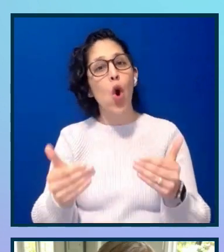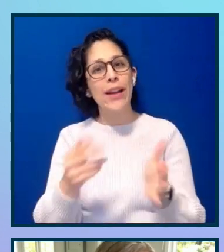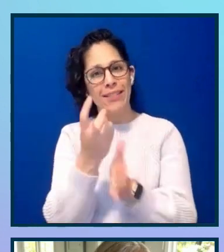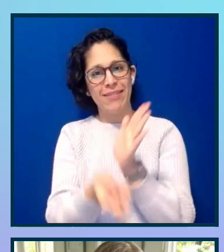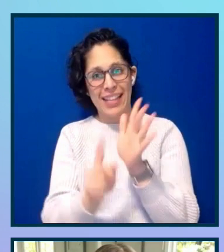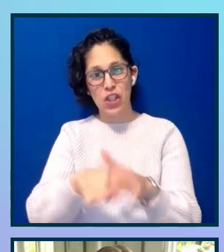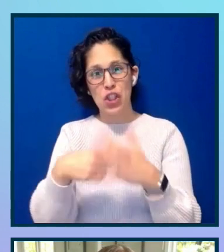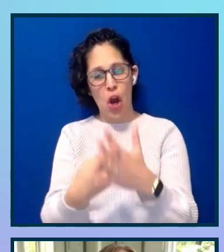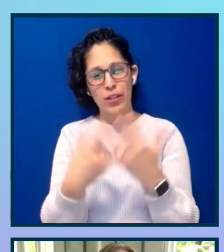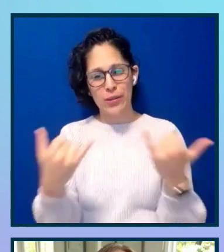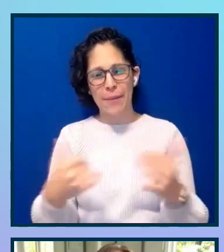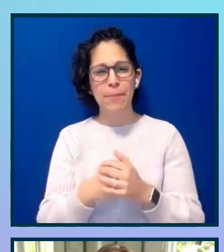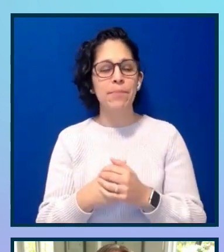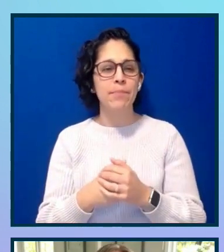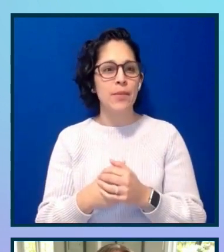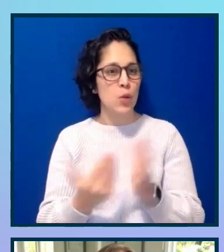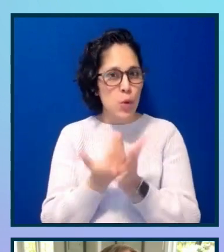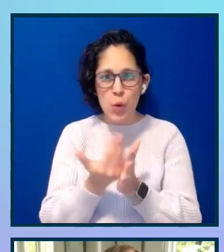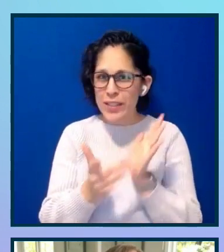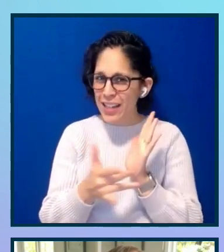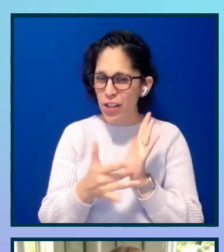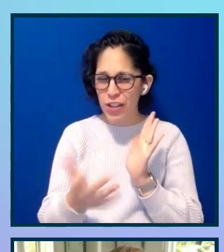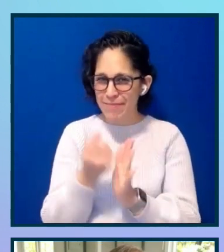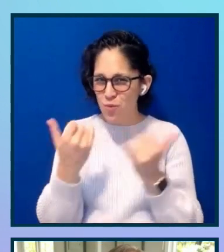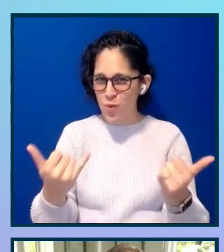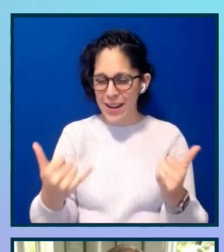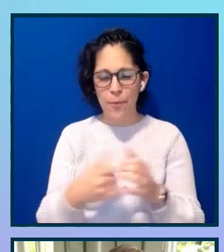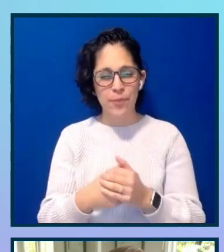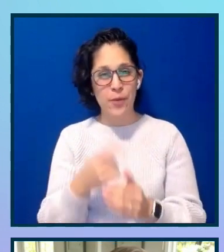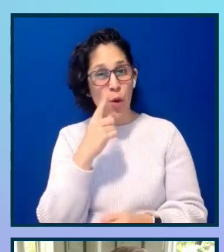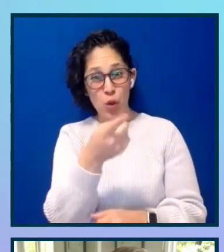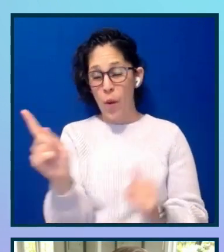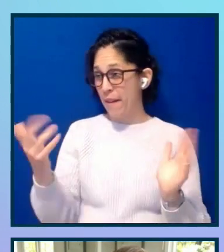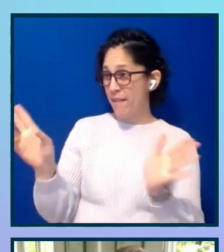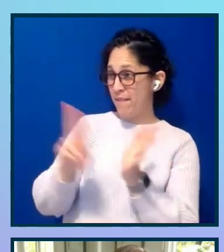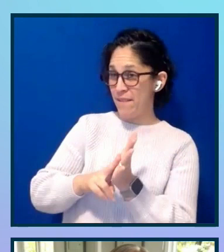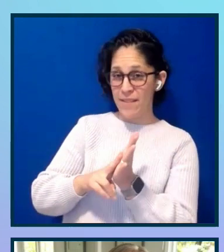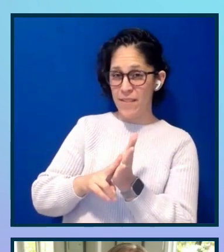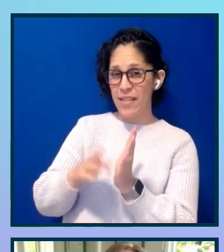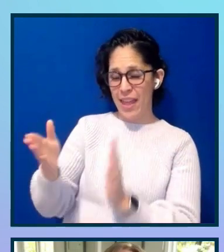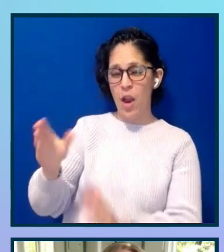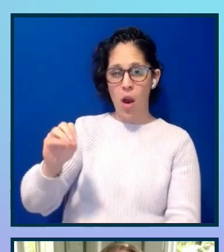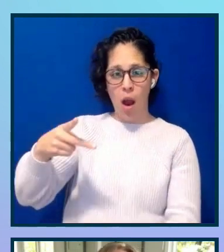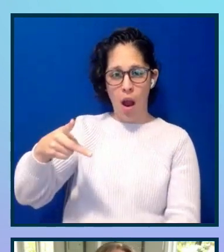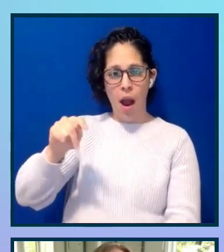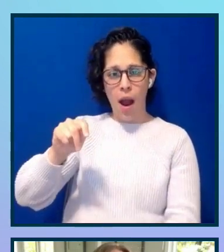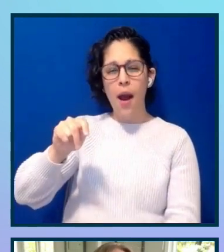So we're gonna look at some new technology right now. So for those of you who have gone to the website, optikka.com with two K's, and created an account,